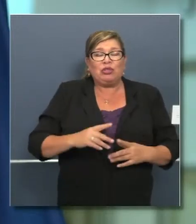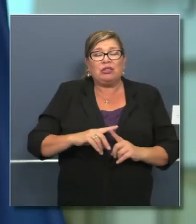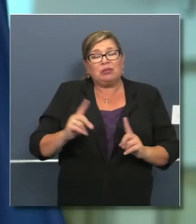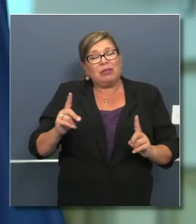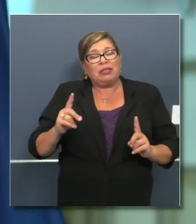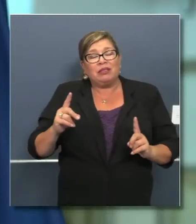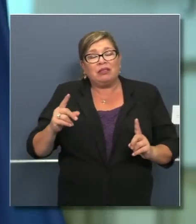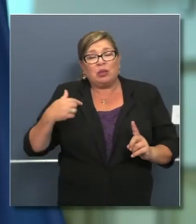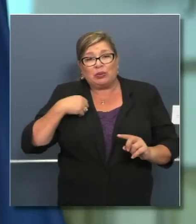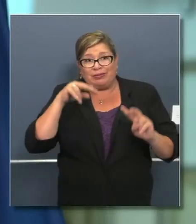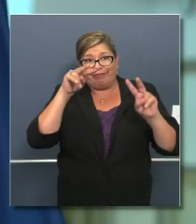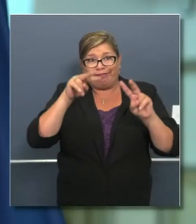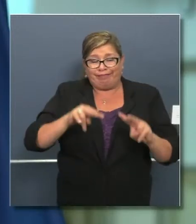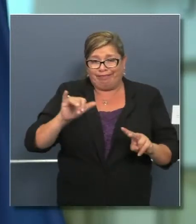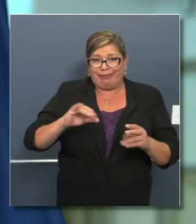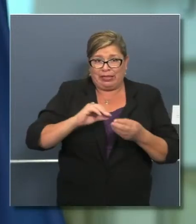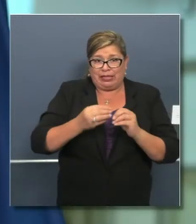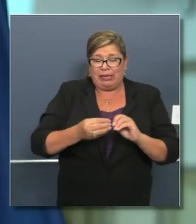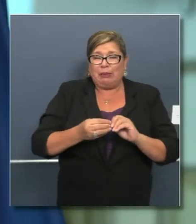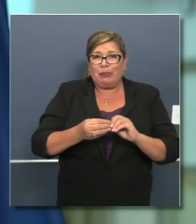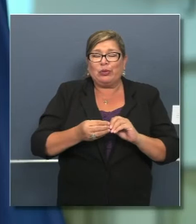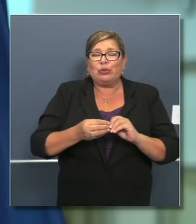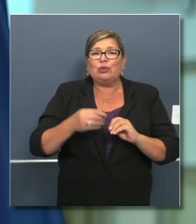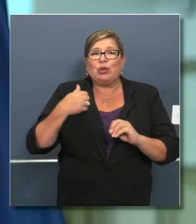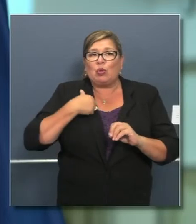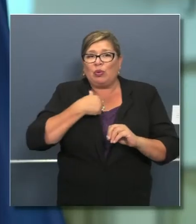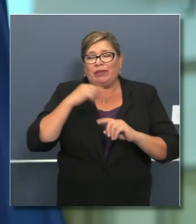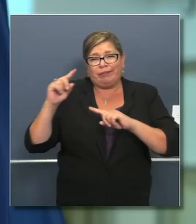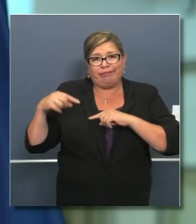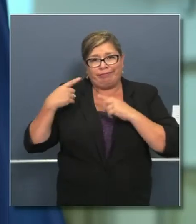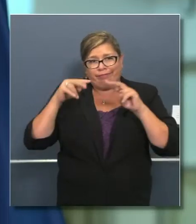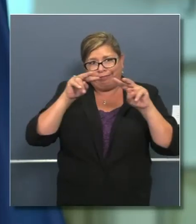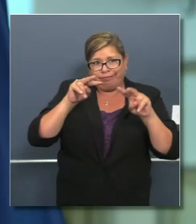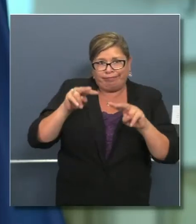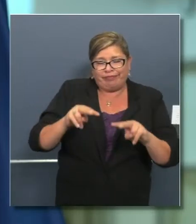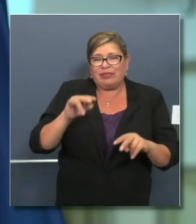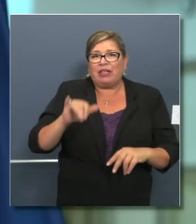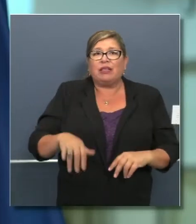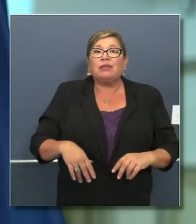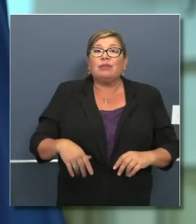about leaning in on this over the course of many many months tens of thousands of prisoners have